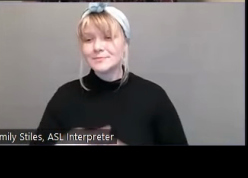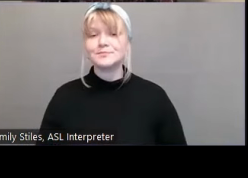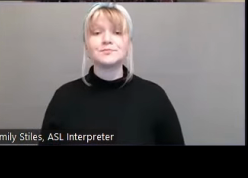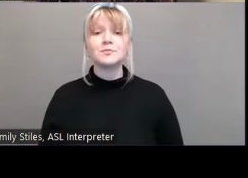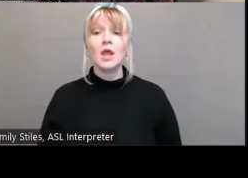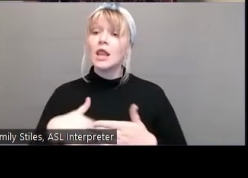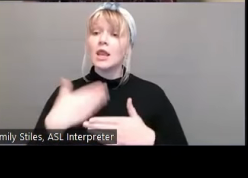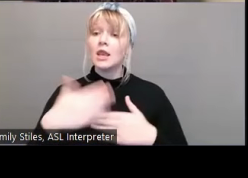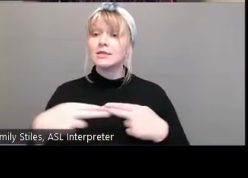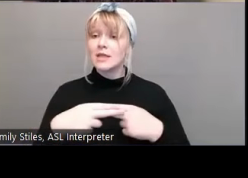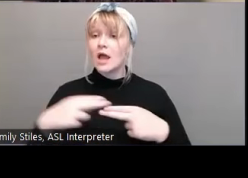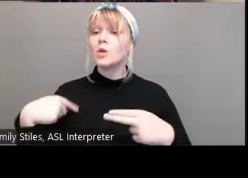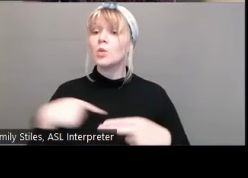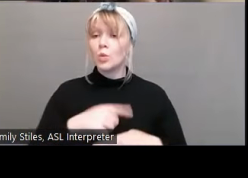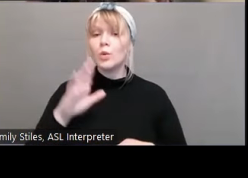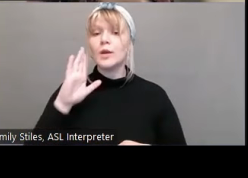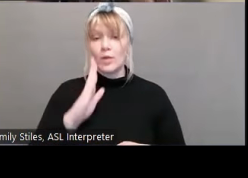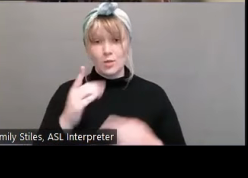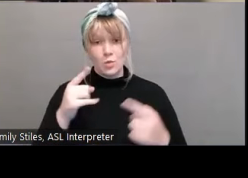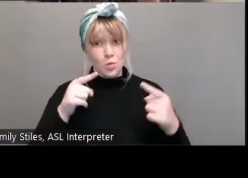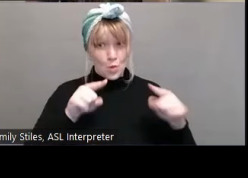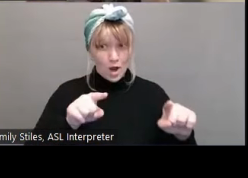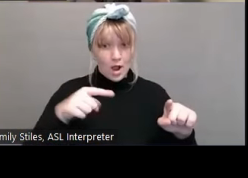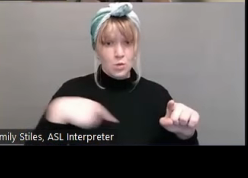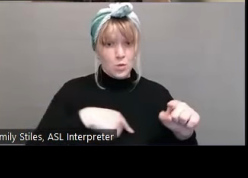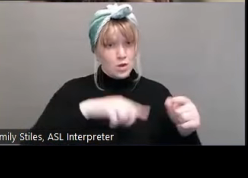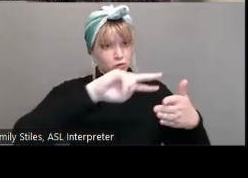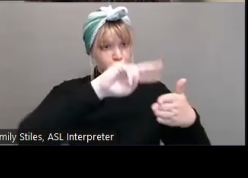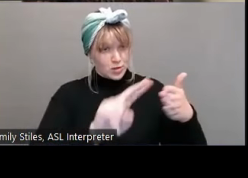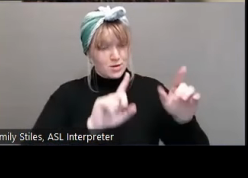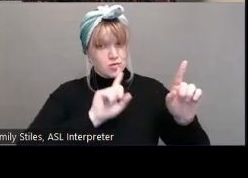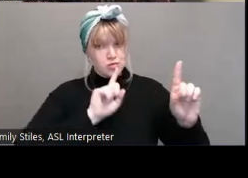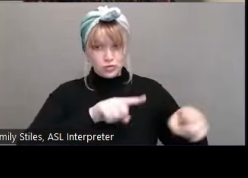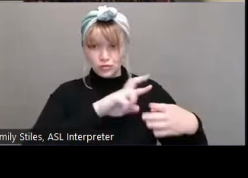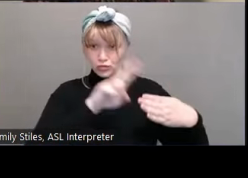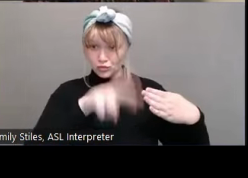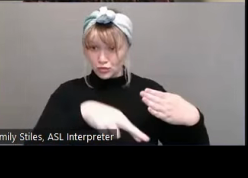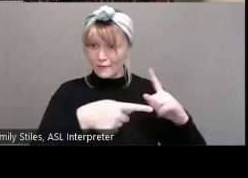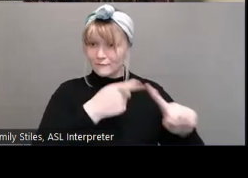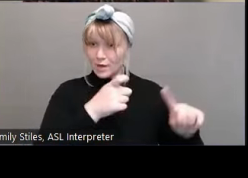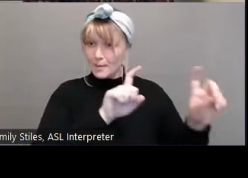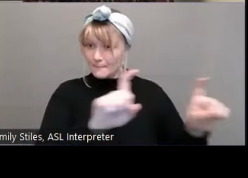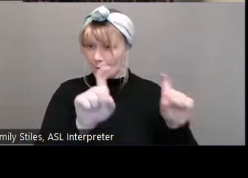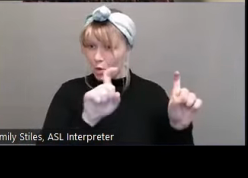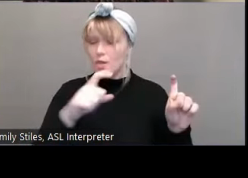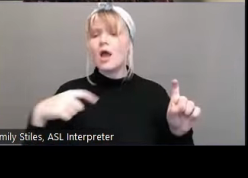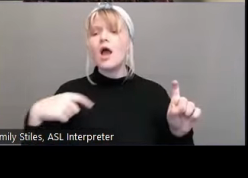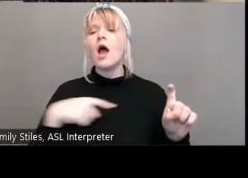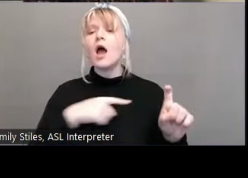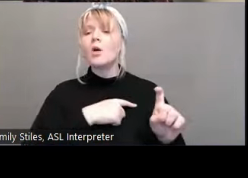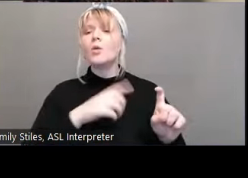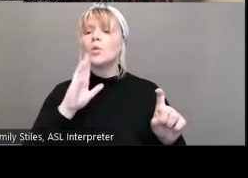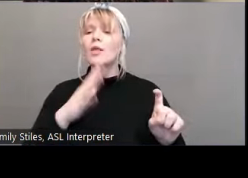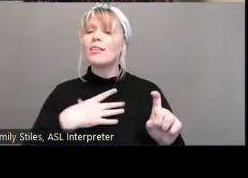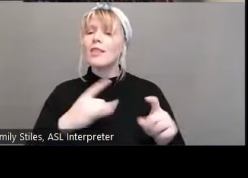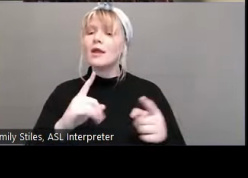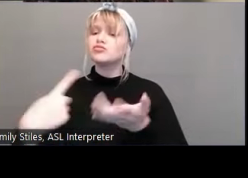While we’re processing the results on the poll I want to say a few words about the Housing and Services Resource Center.